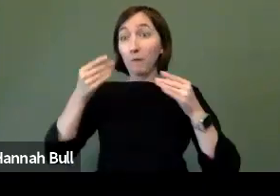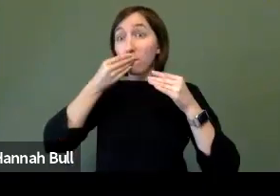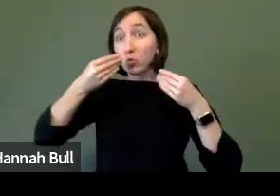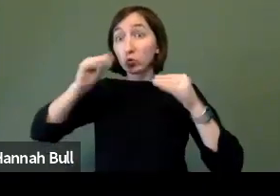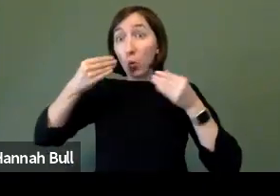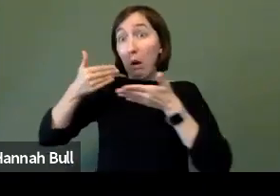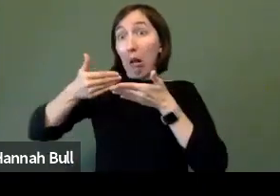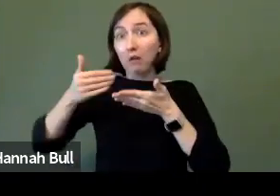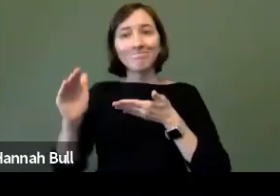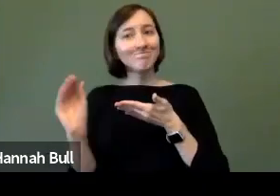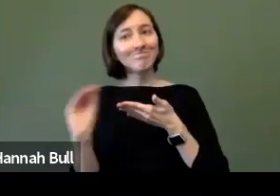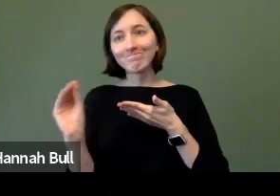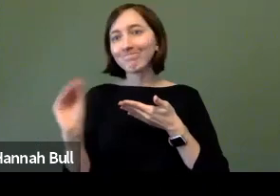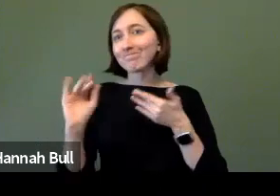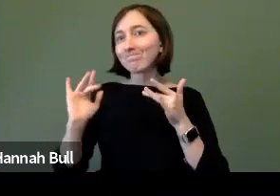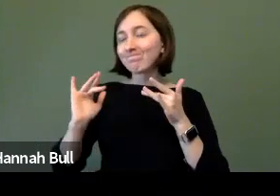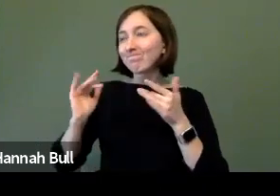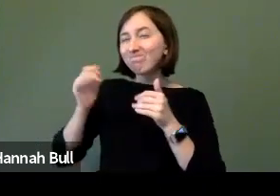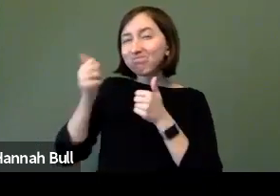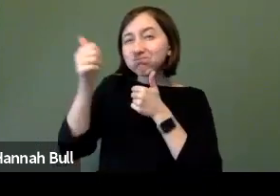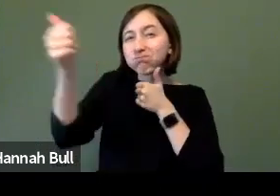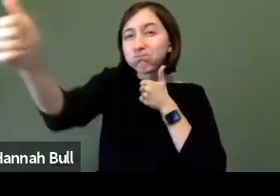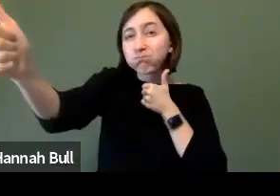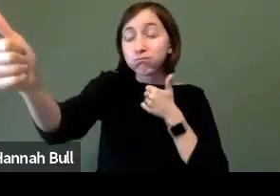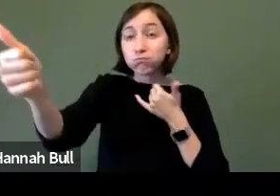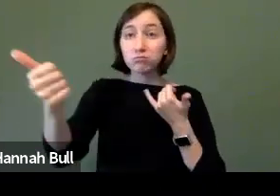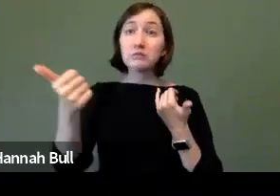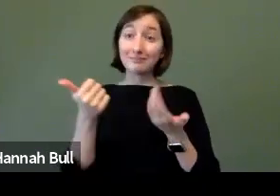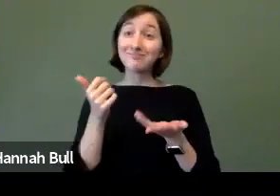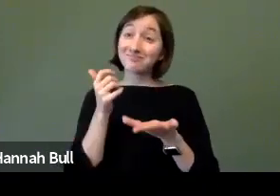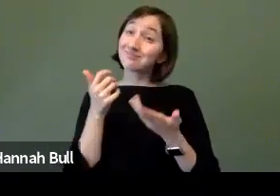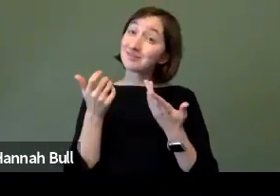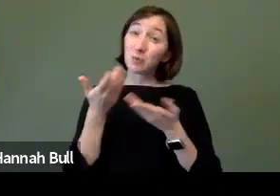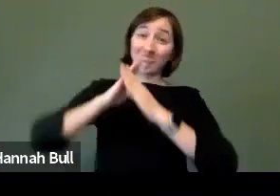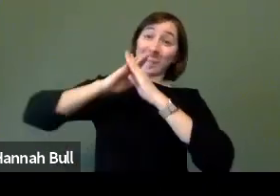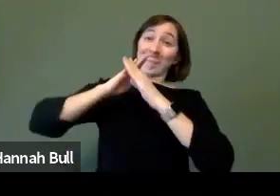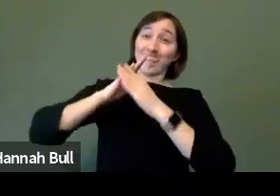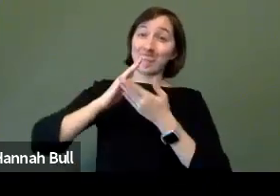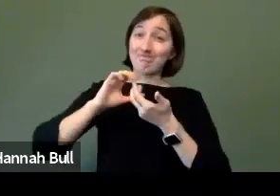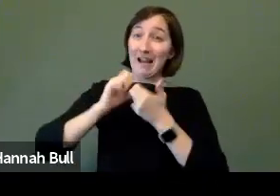So, it's been really difficult for people to get the nutrients they need.